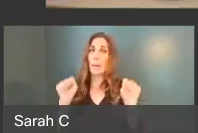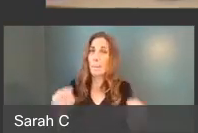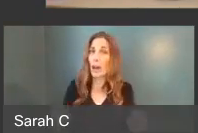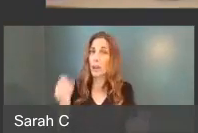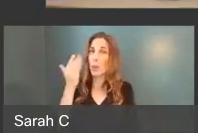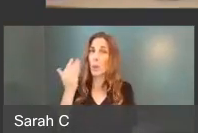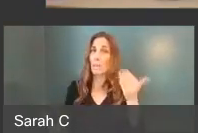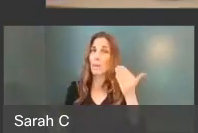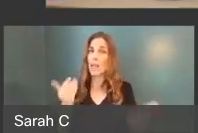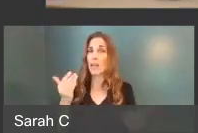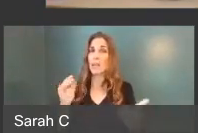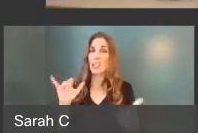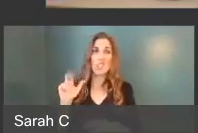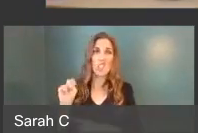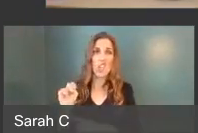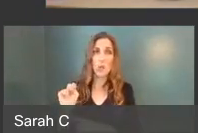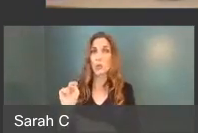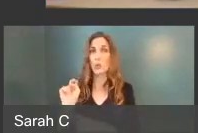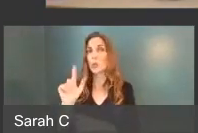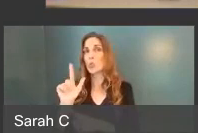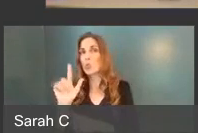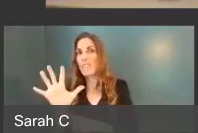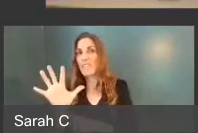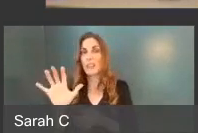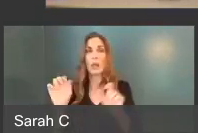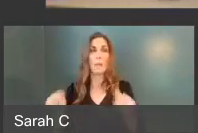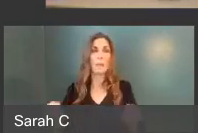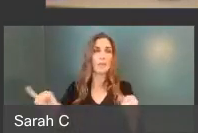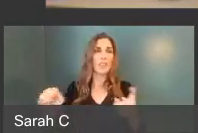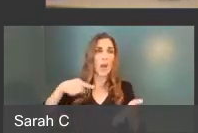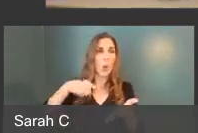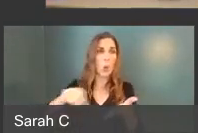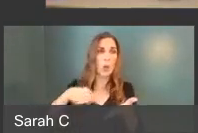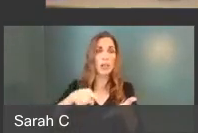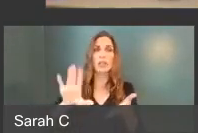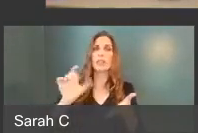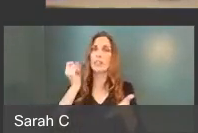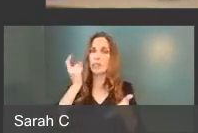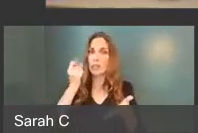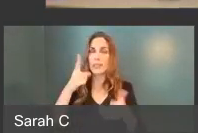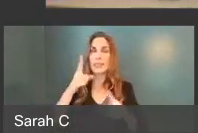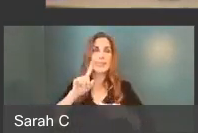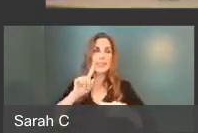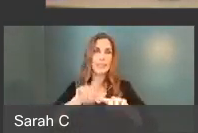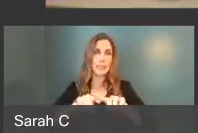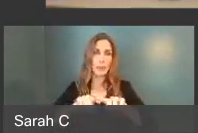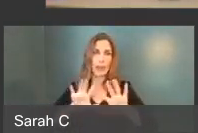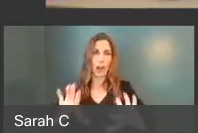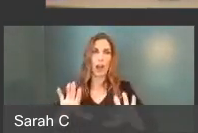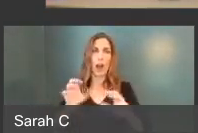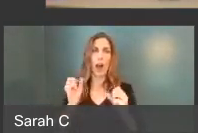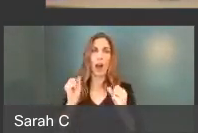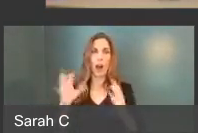as January the 25th, that week, but it is going to depend entirely upon how much vaccine we receive.